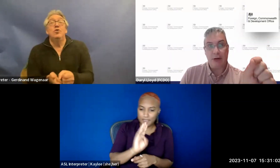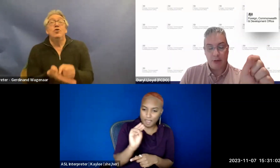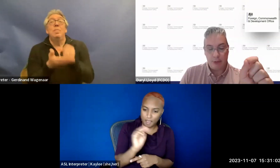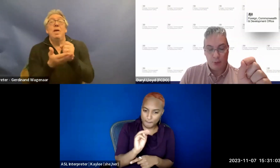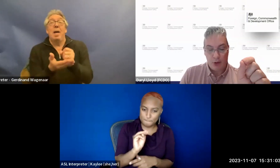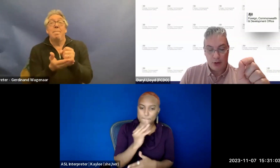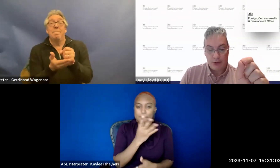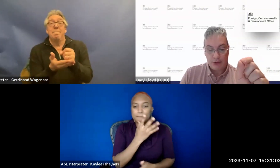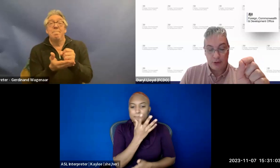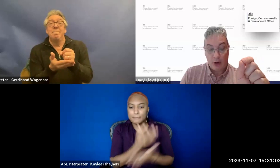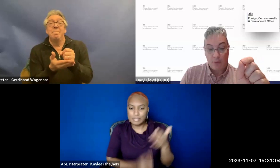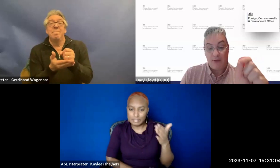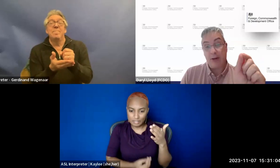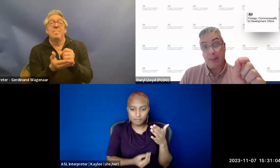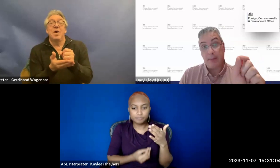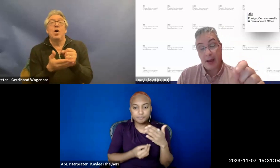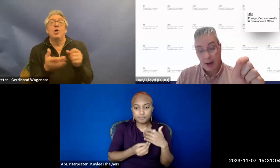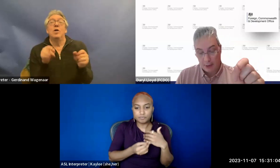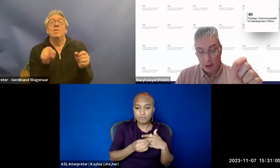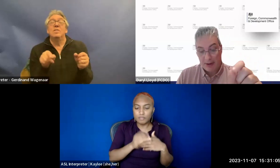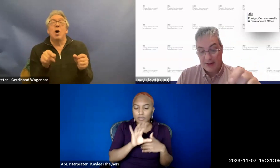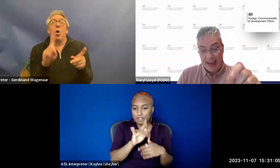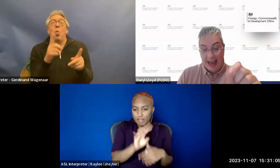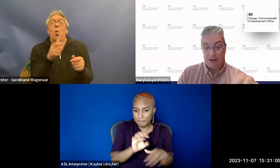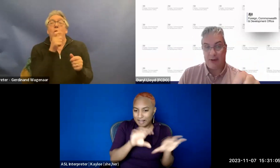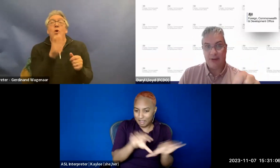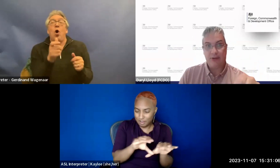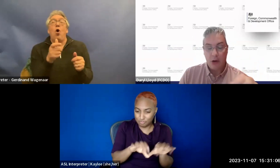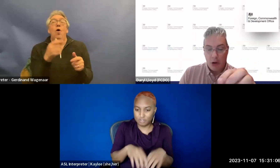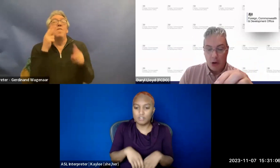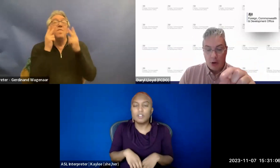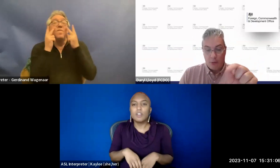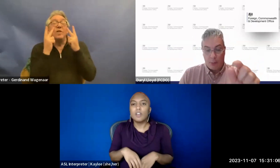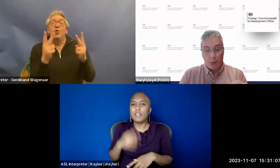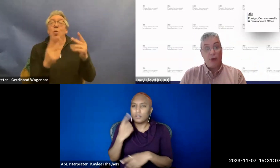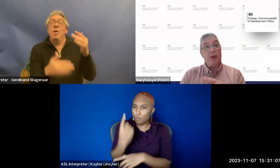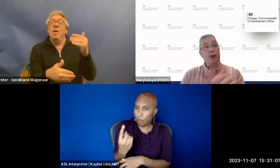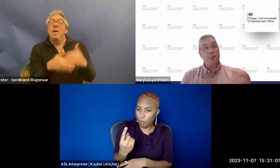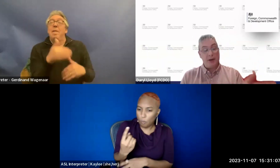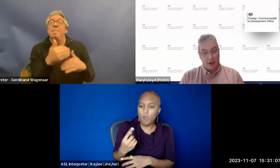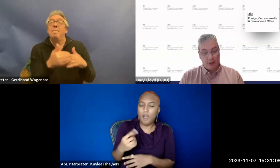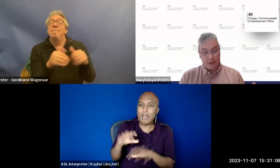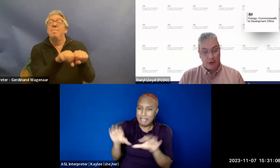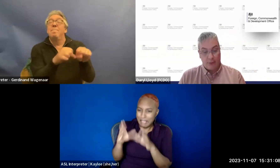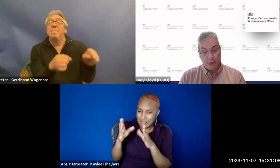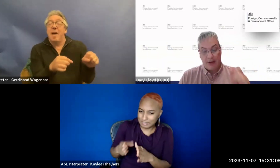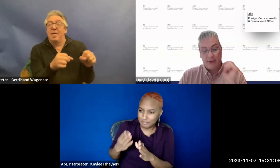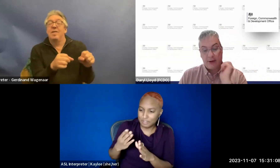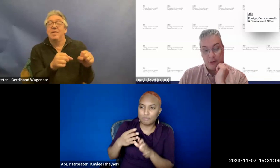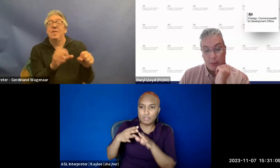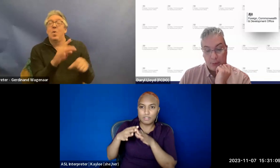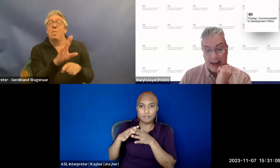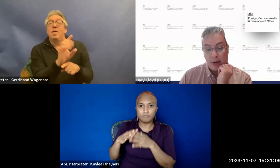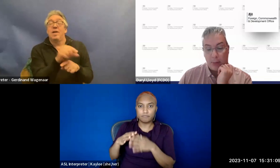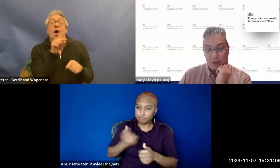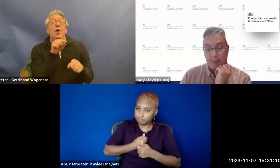which includes words of a visually-impaired OPD activist. Reports on their experience of humanitarian drops